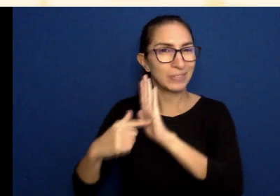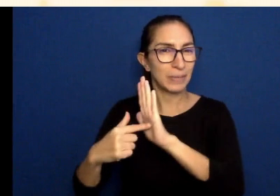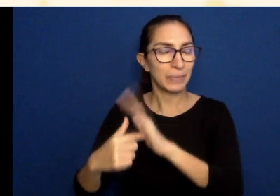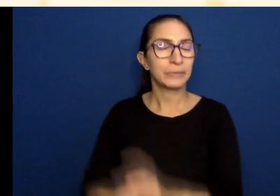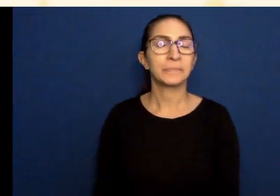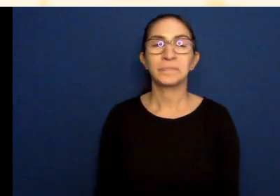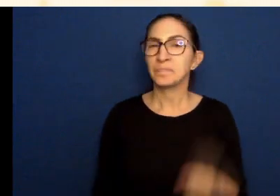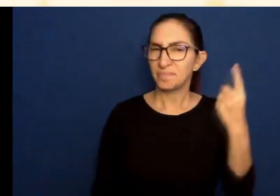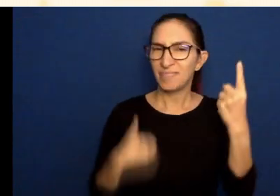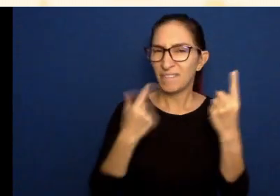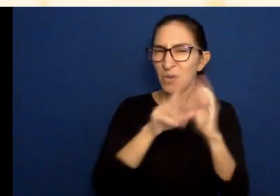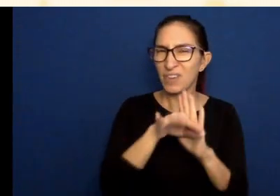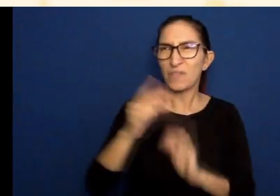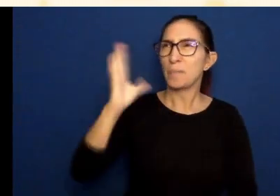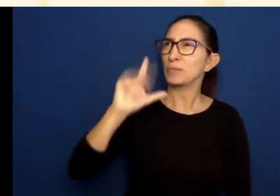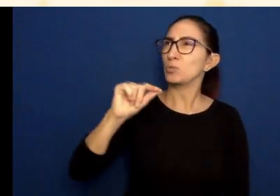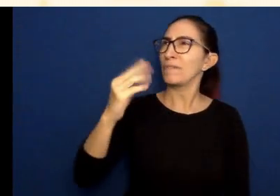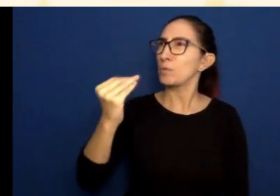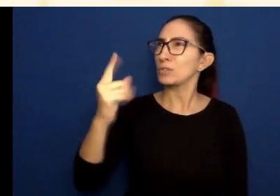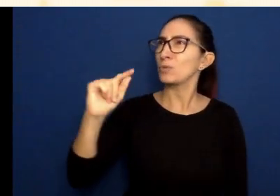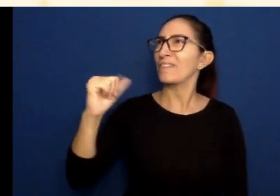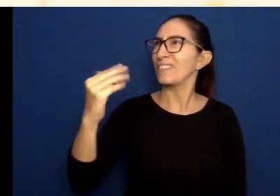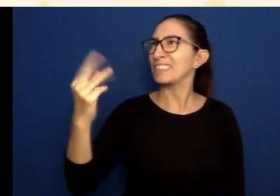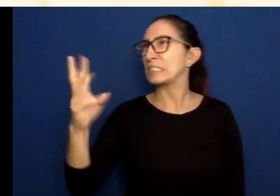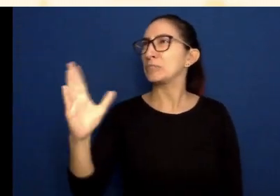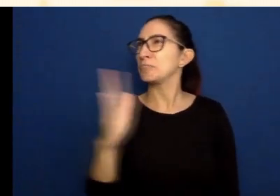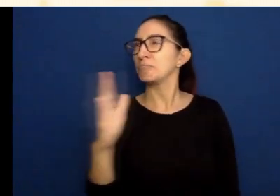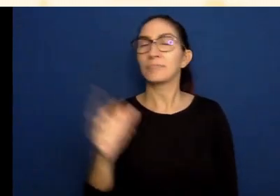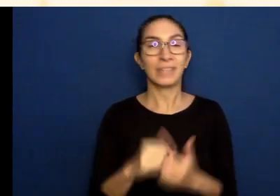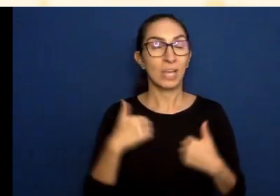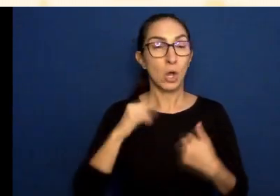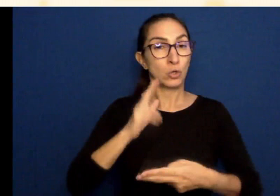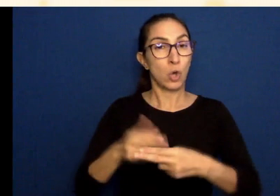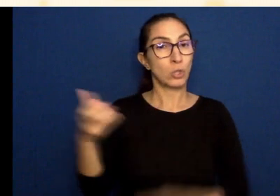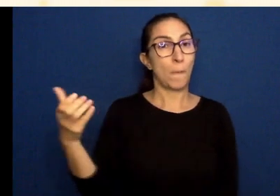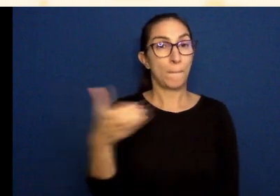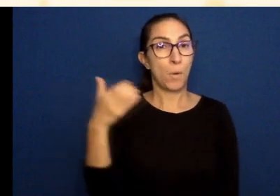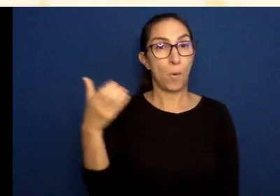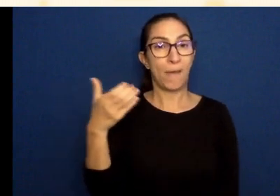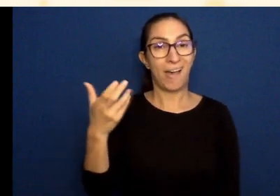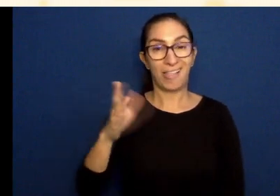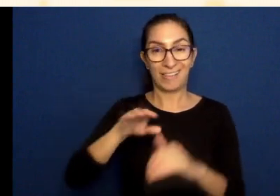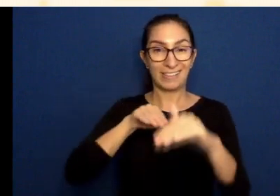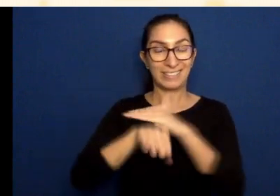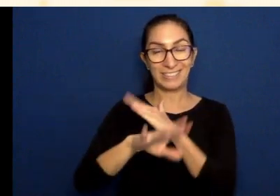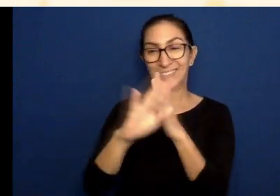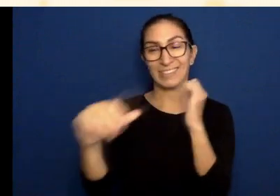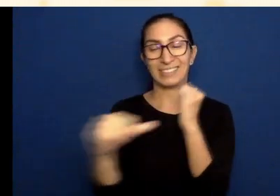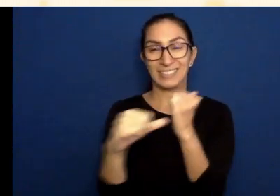If you're interested, I'll put it in the chat at the end. There's a video from around that time,